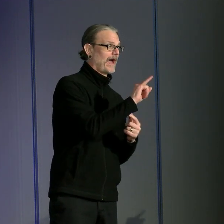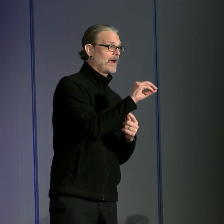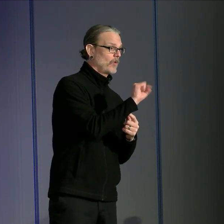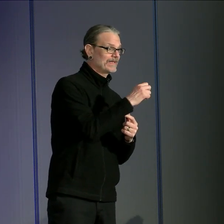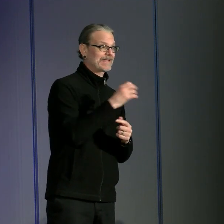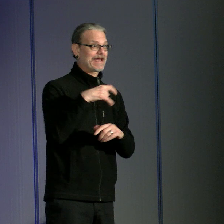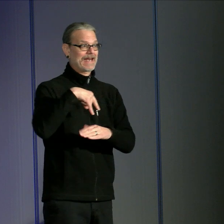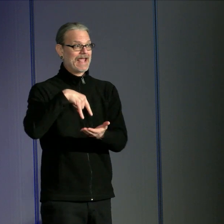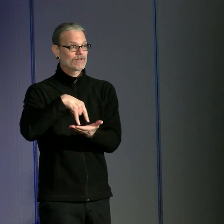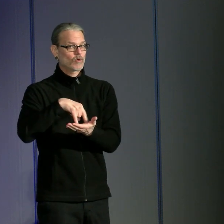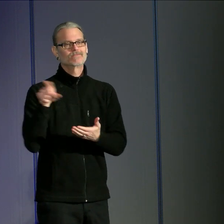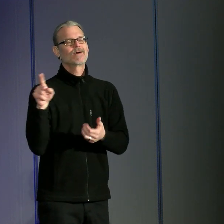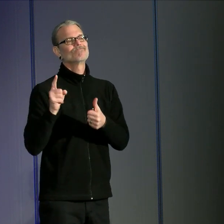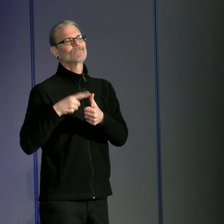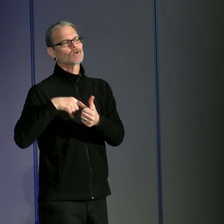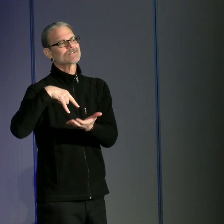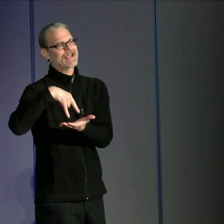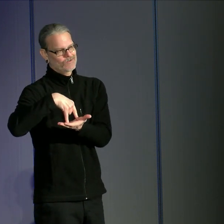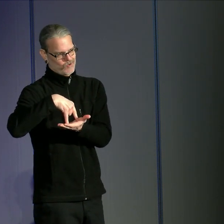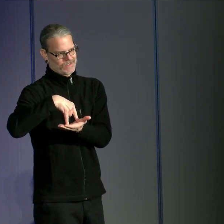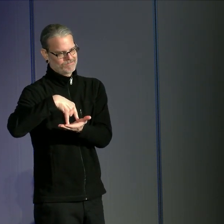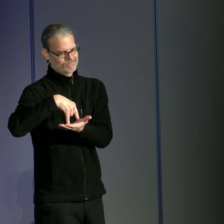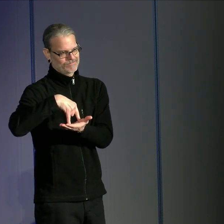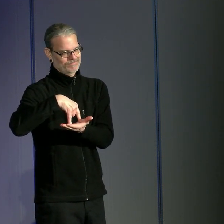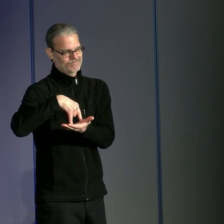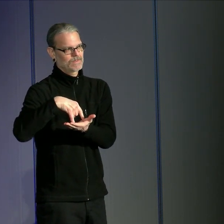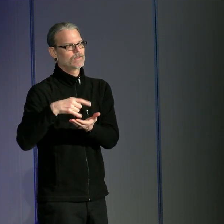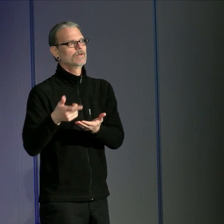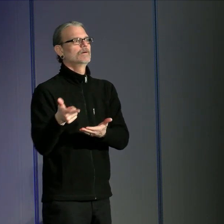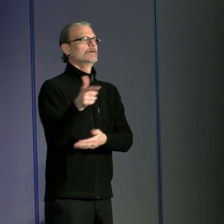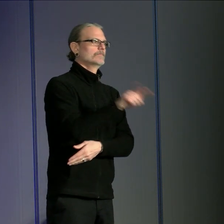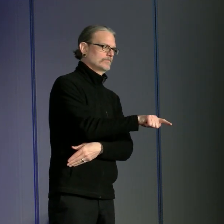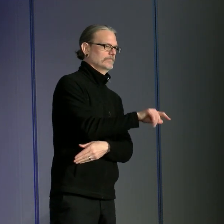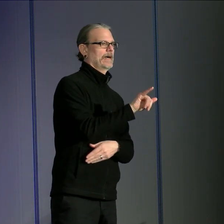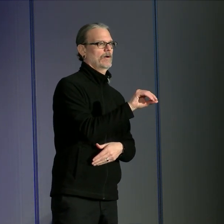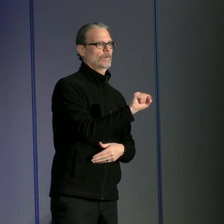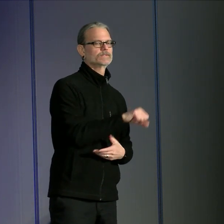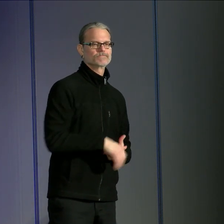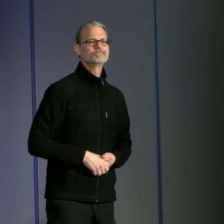First will be Android, iOS will be later.